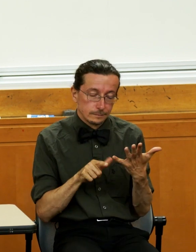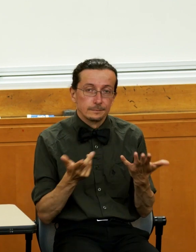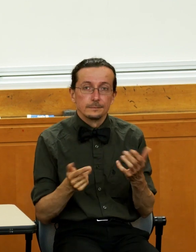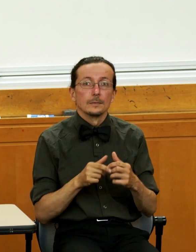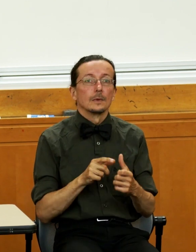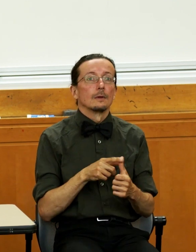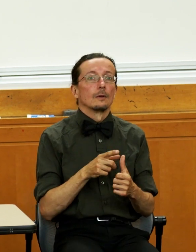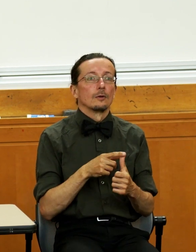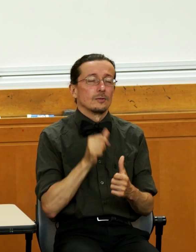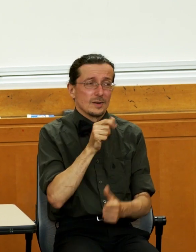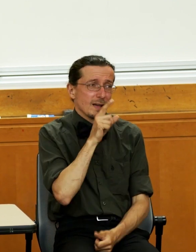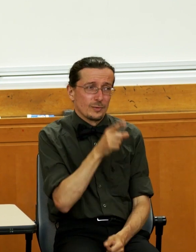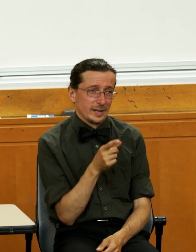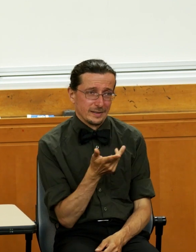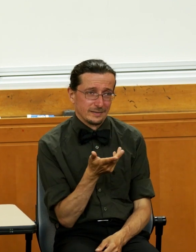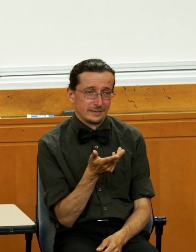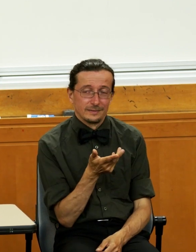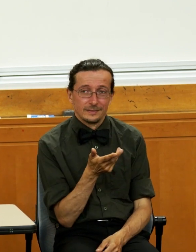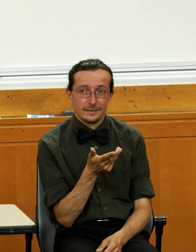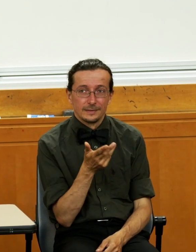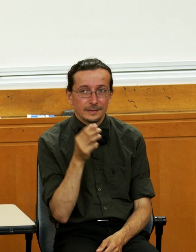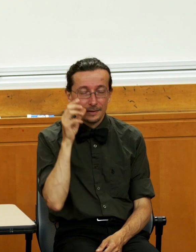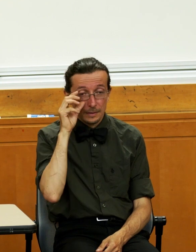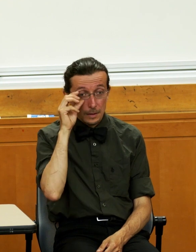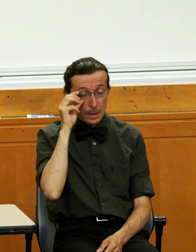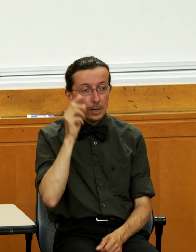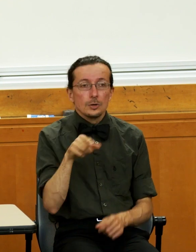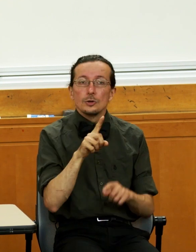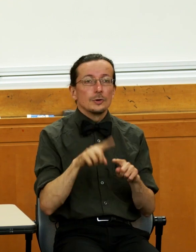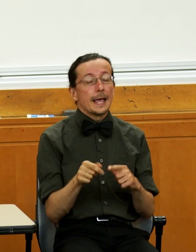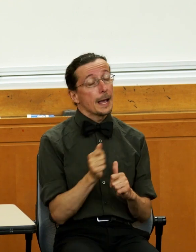first, they're not real, like you're never going to be able to like prep and neatly package and